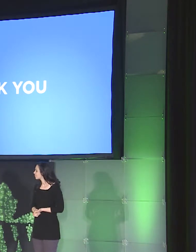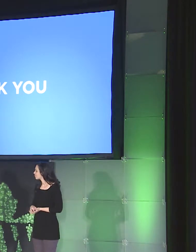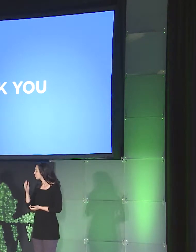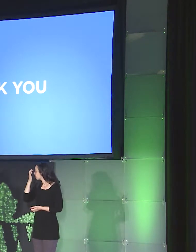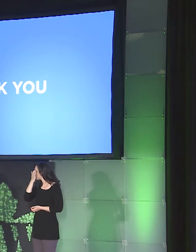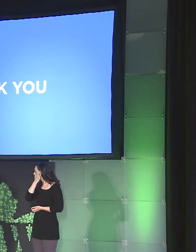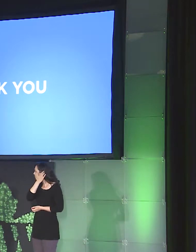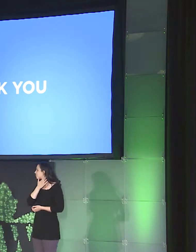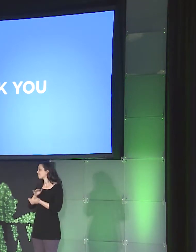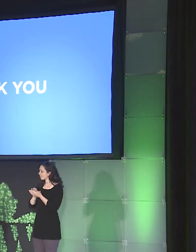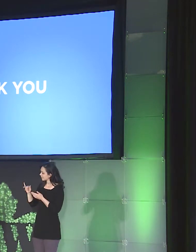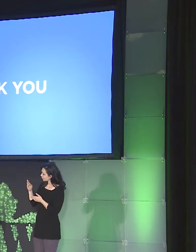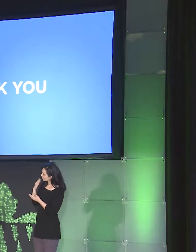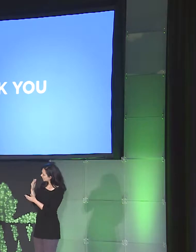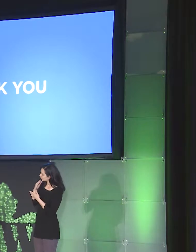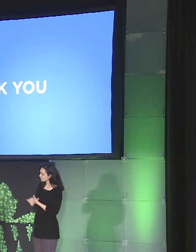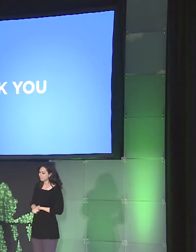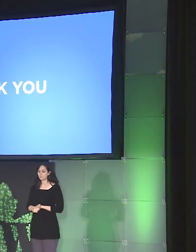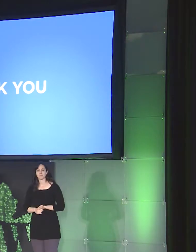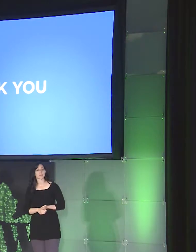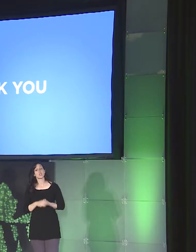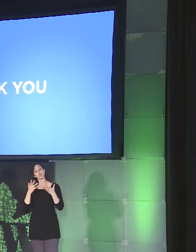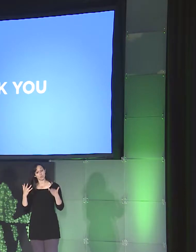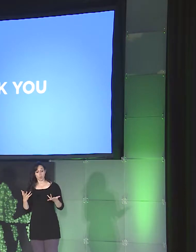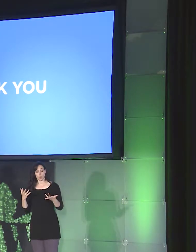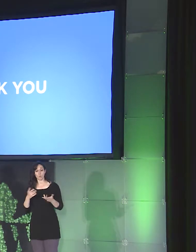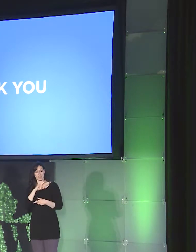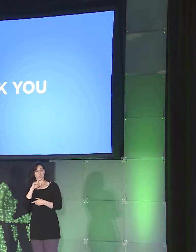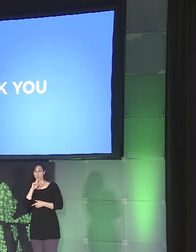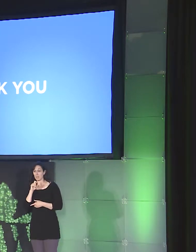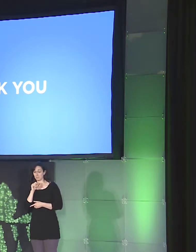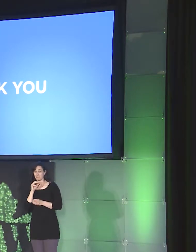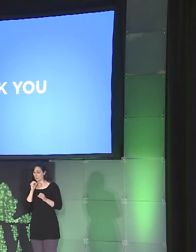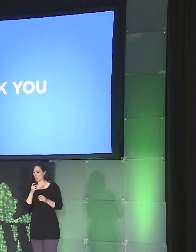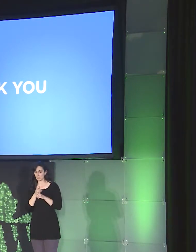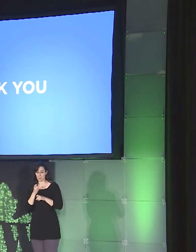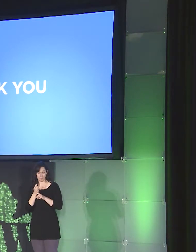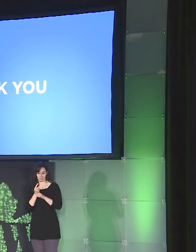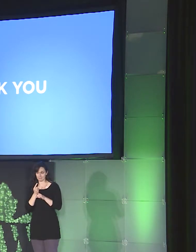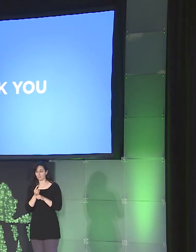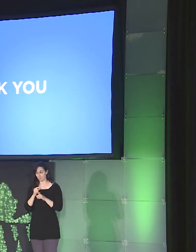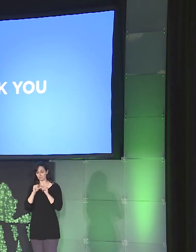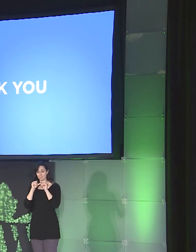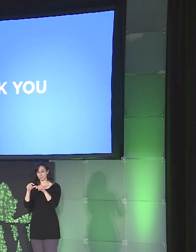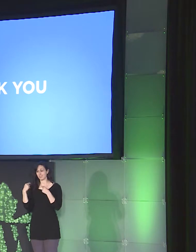Nice job. Thank you. So this drought is no joke in Nicaragua, right? It's been going on since, what, 2014?